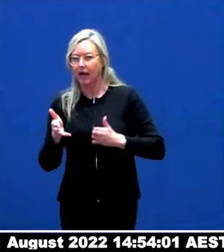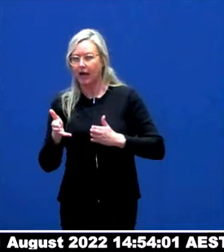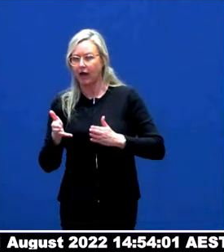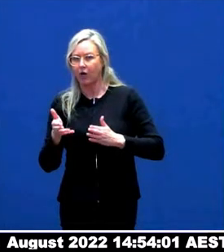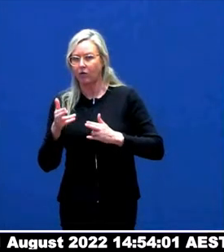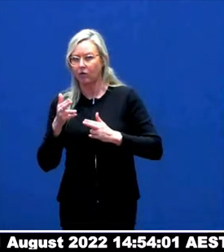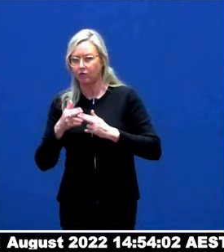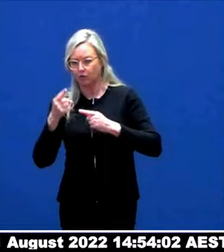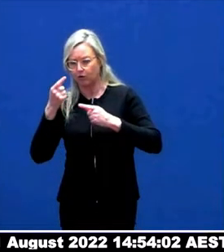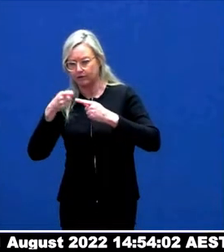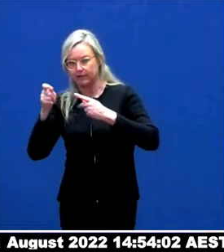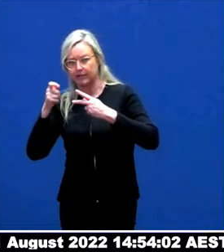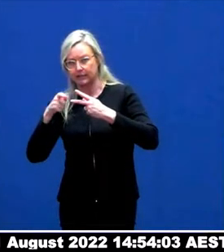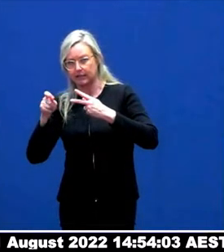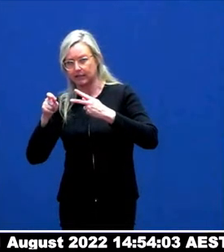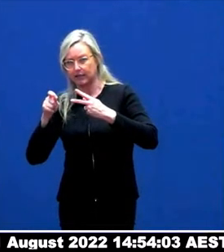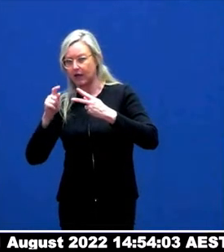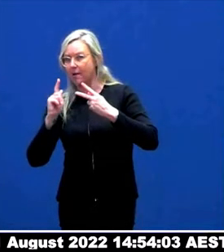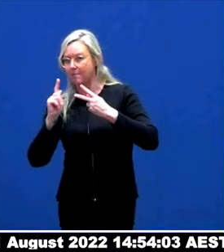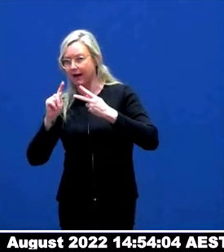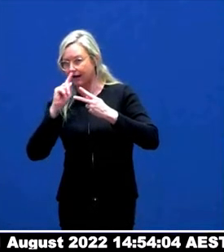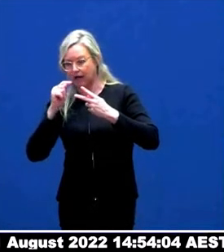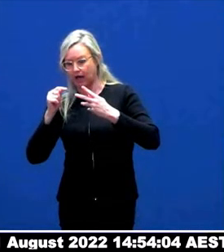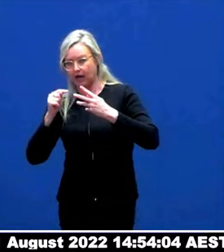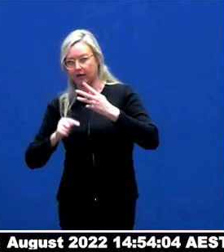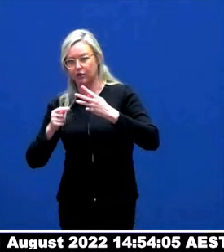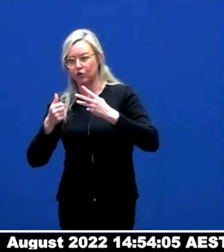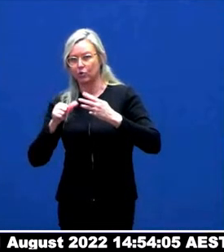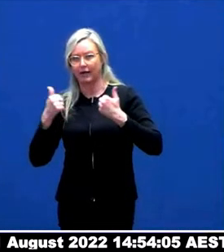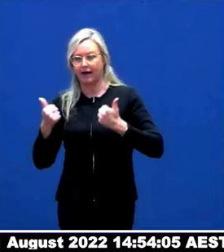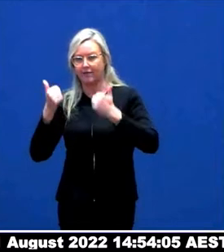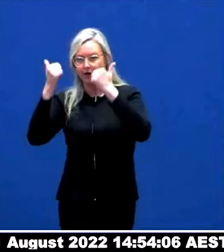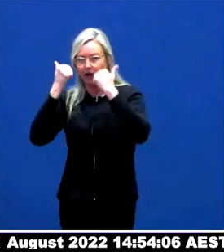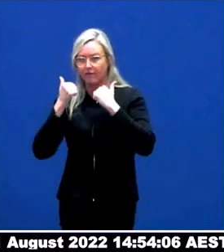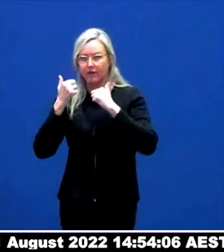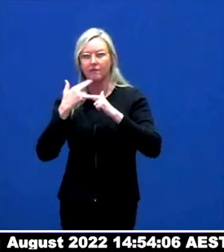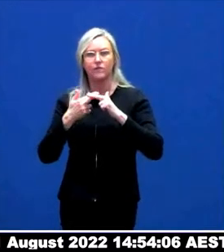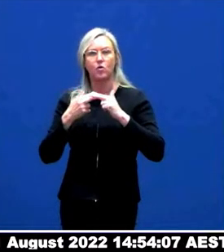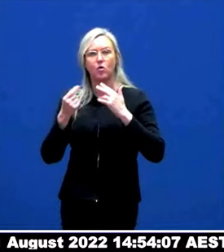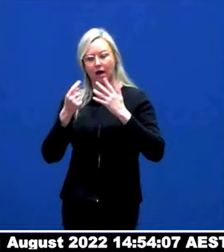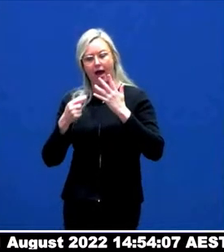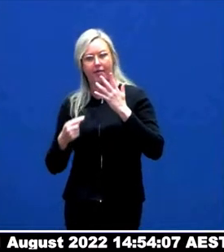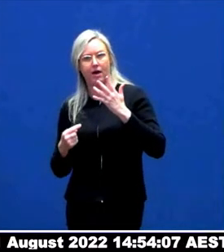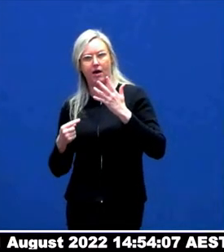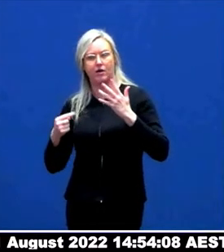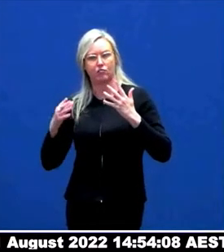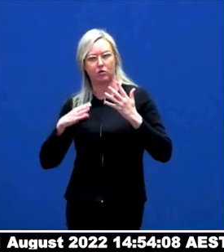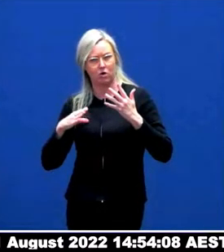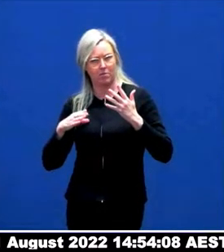Yes, Chair. CHAIR: But it is not capable of being used to satisfy any of the other requirements. Is that the way I should read 44?